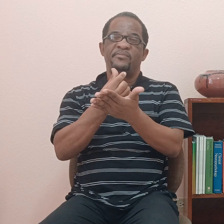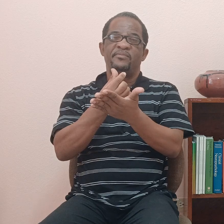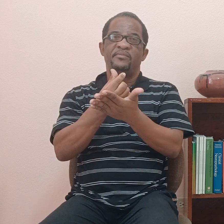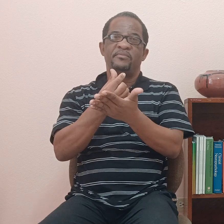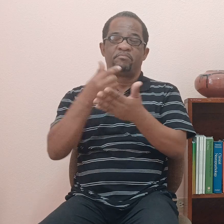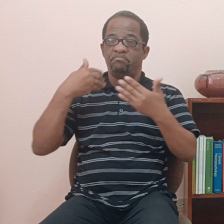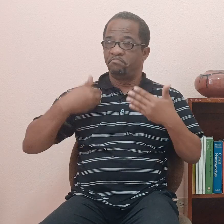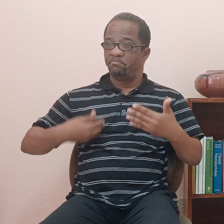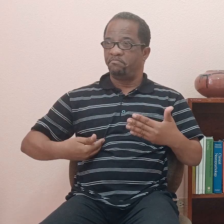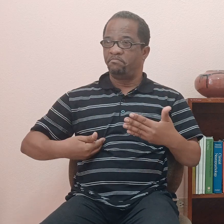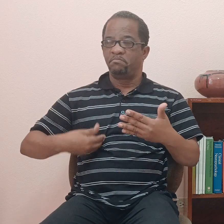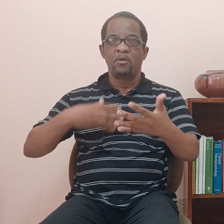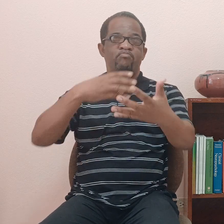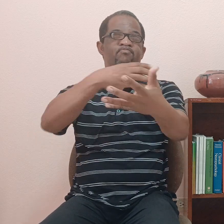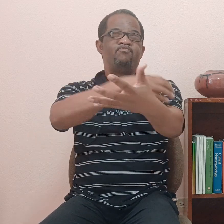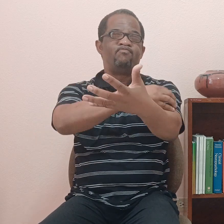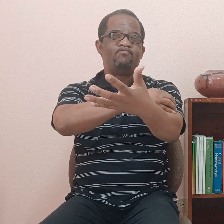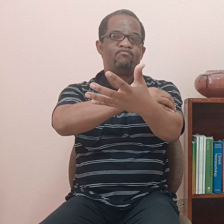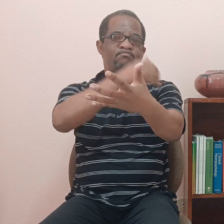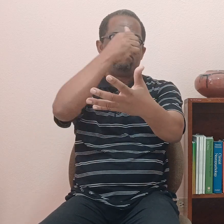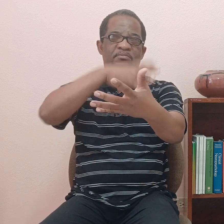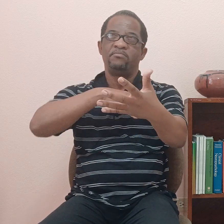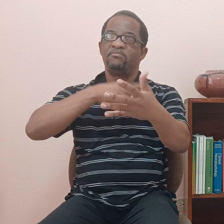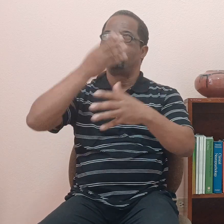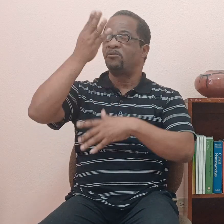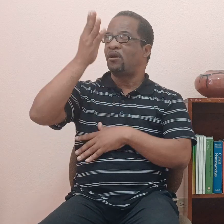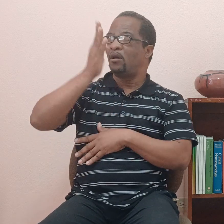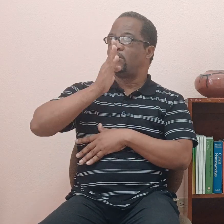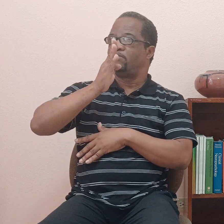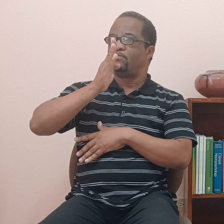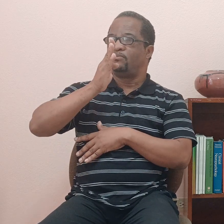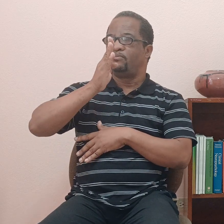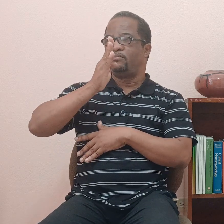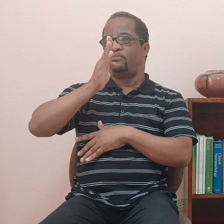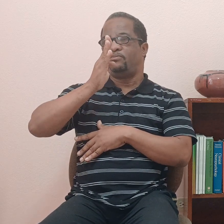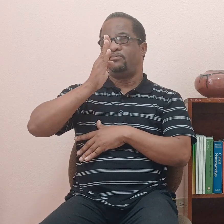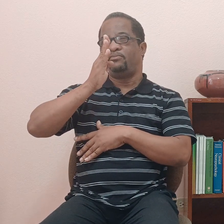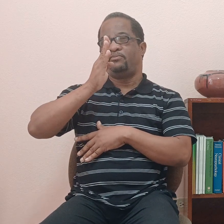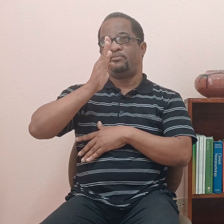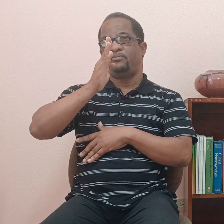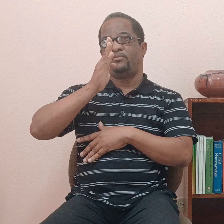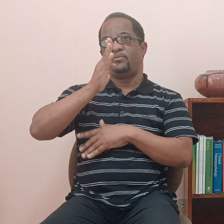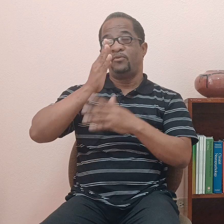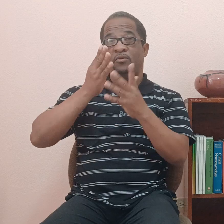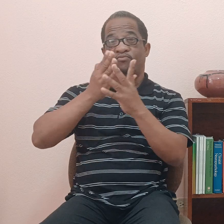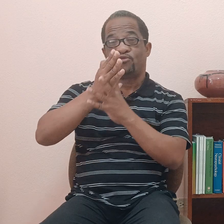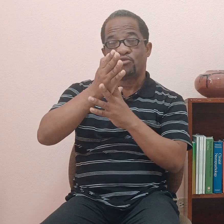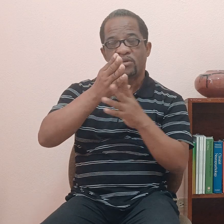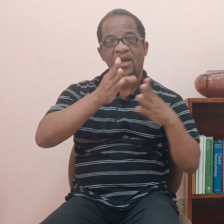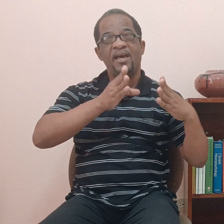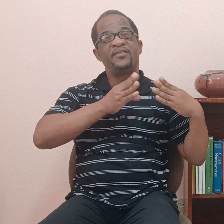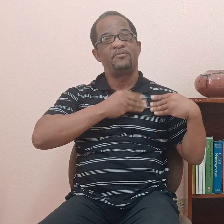I am a powerful man of God. Through accepting Jesus